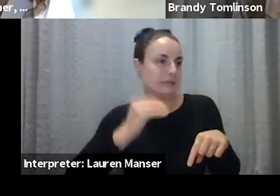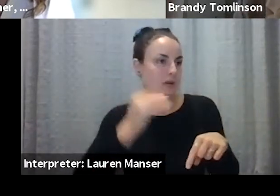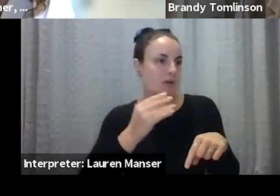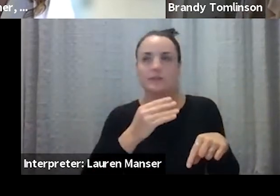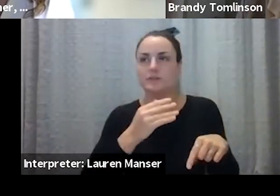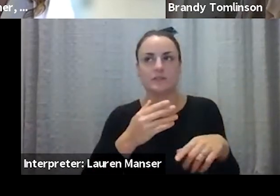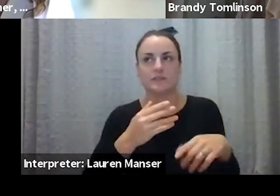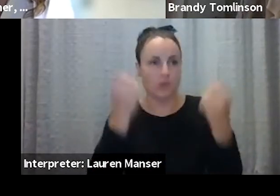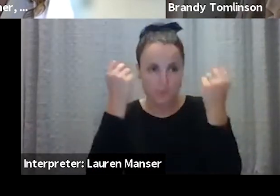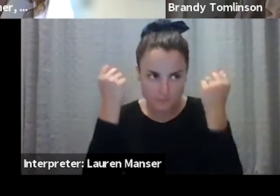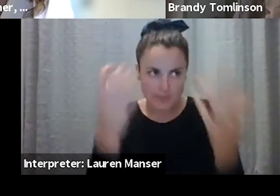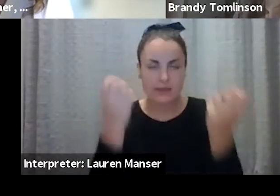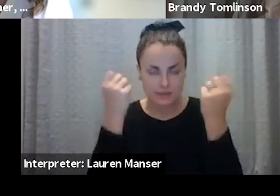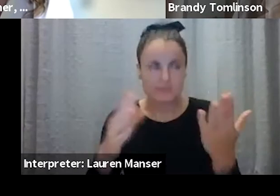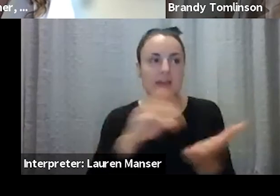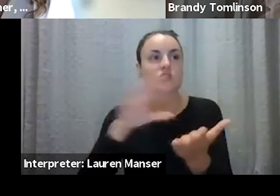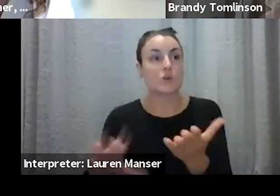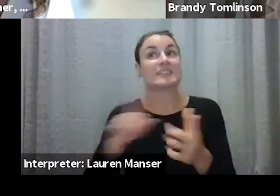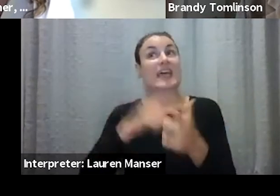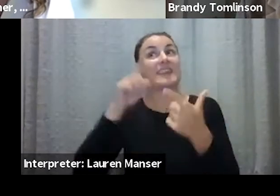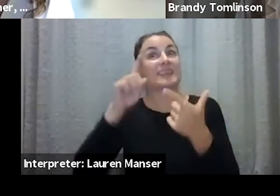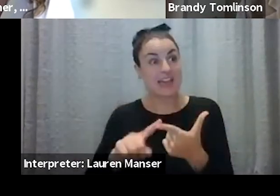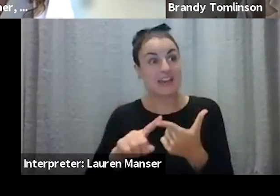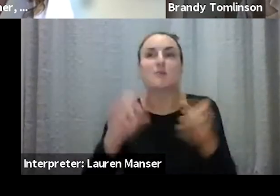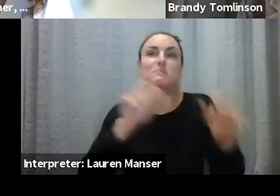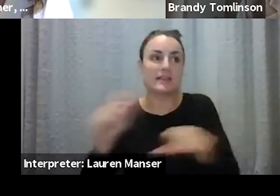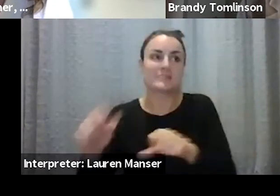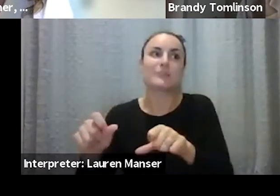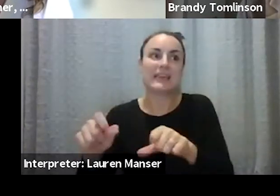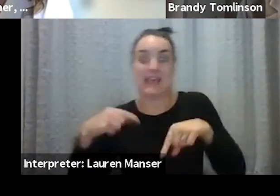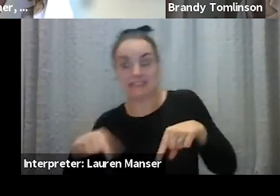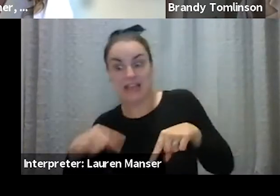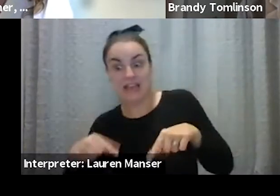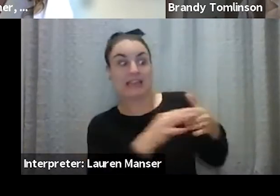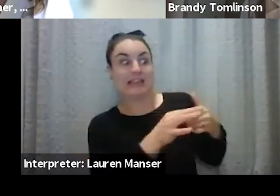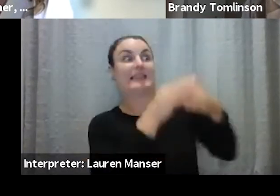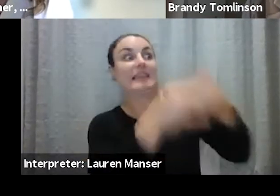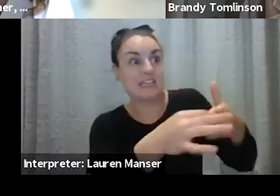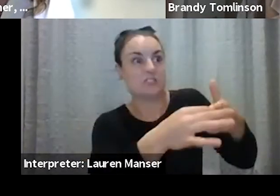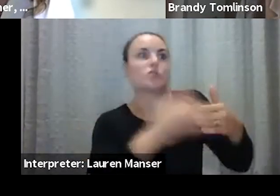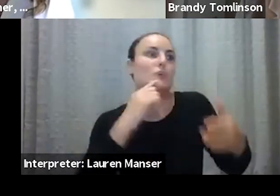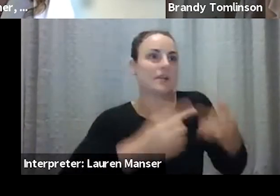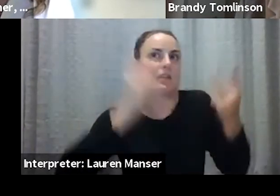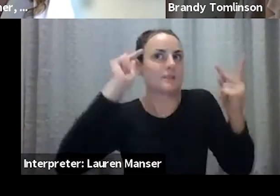and lead into a mental health crisis. So right off the bat, if you feel that you are in a mental health crisis